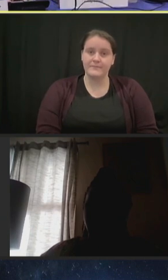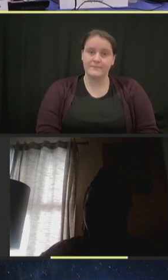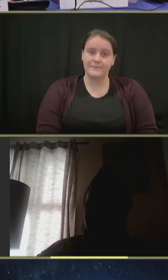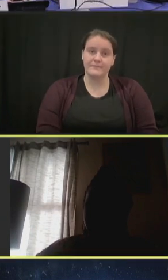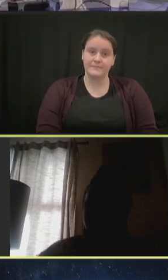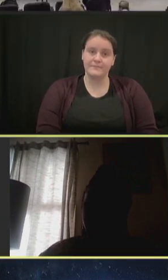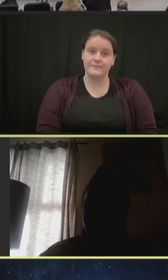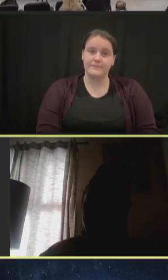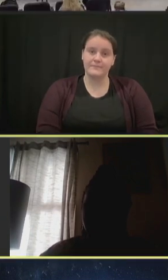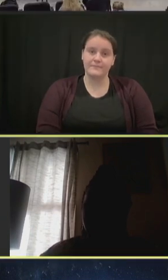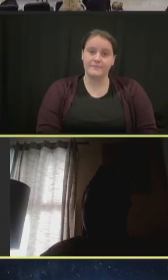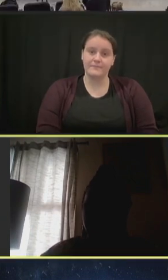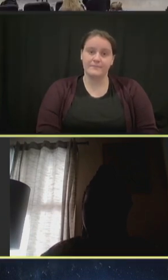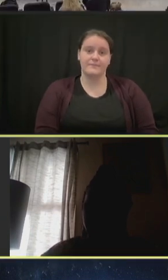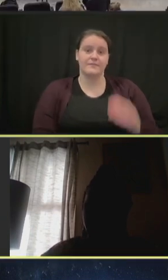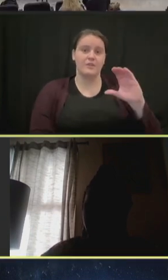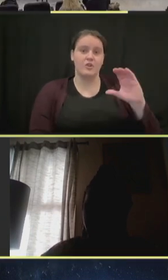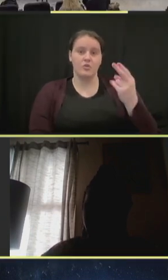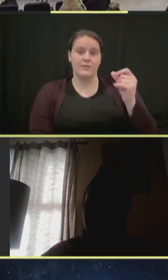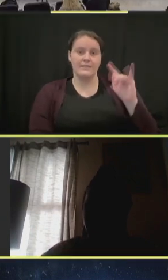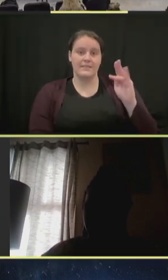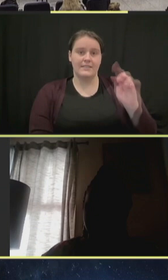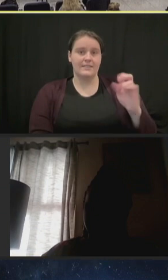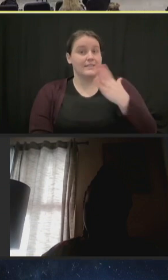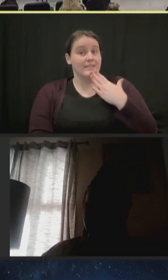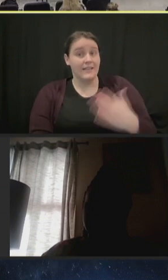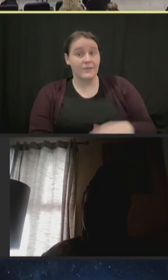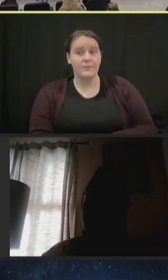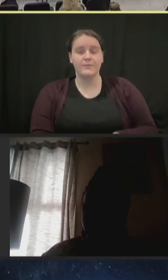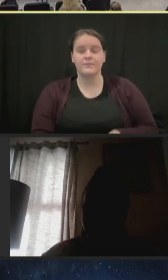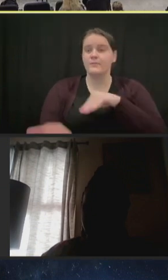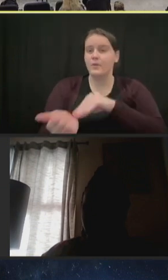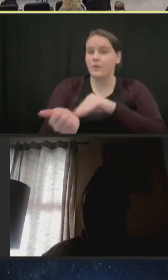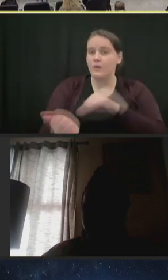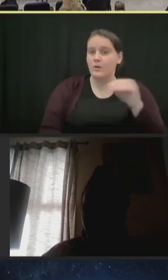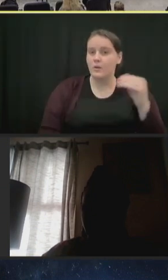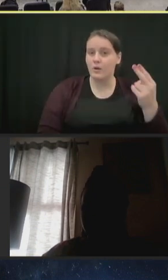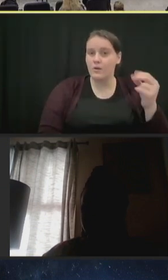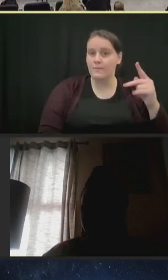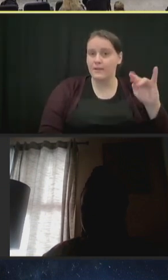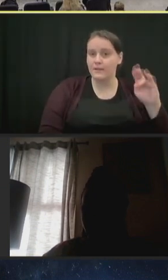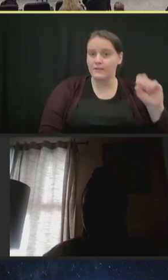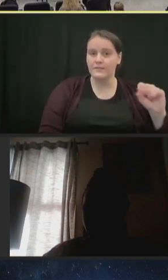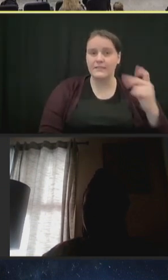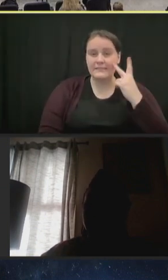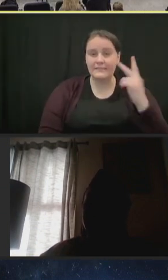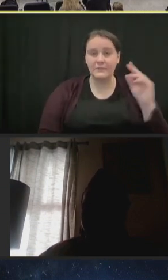Christine Ashimwe: Thank you. Robert Hopkins: I don't see any other questions or comments, either in the room or online. We want